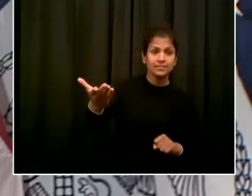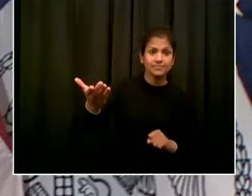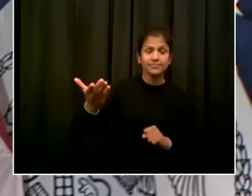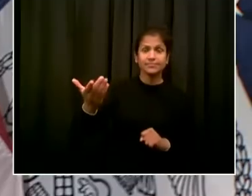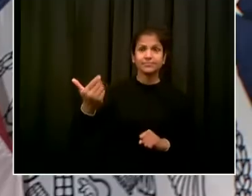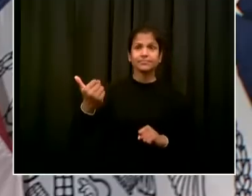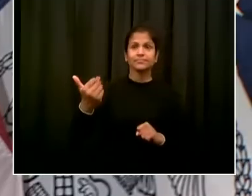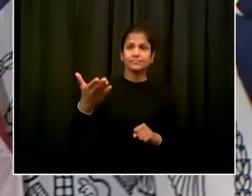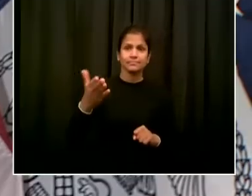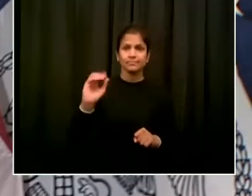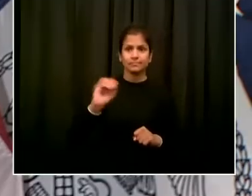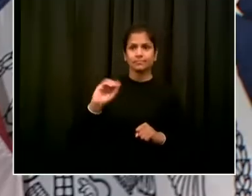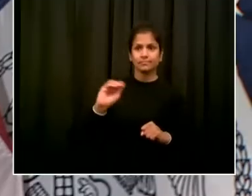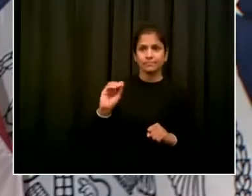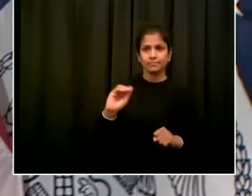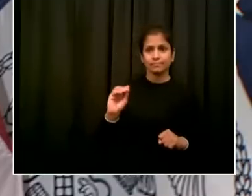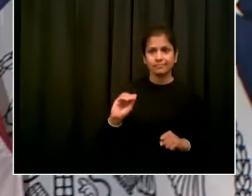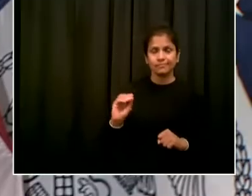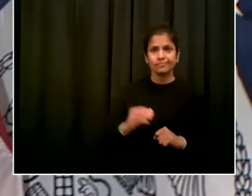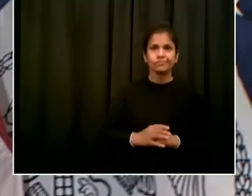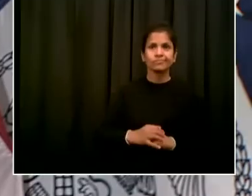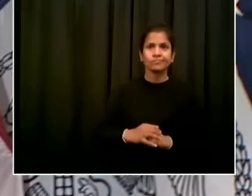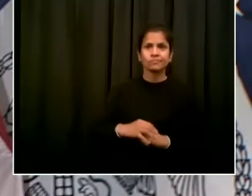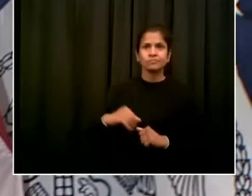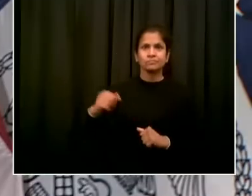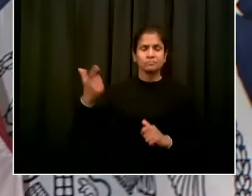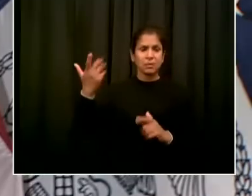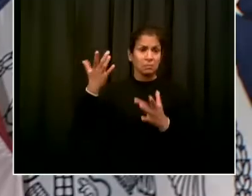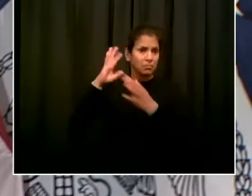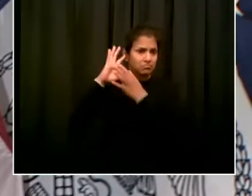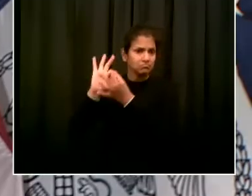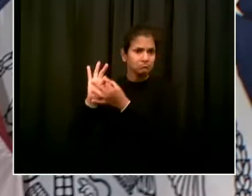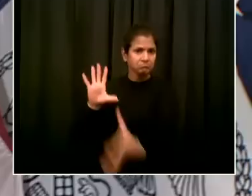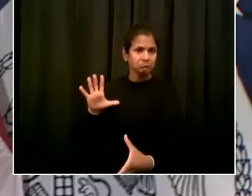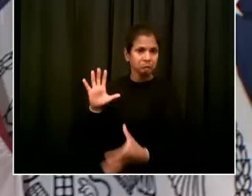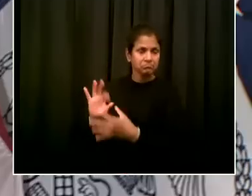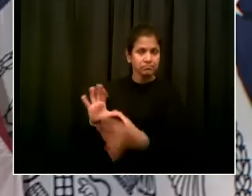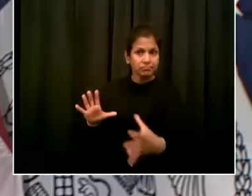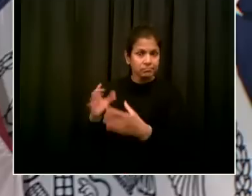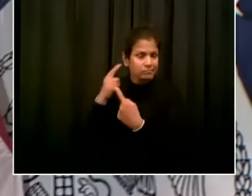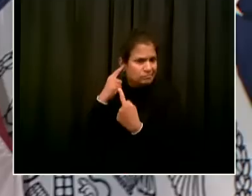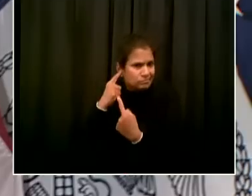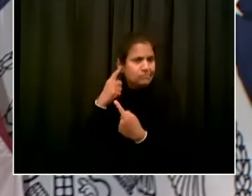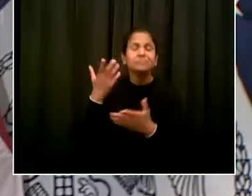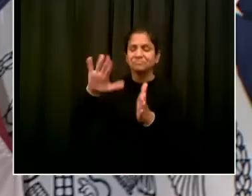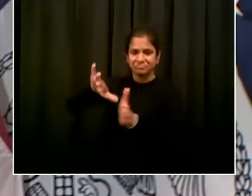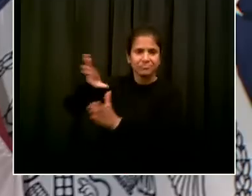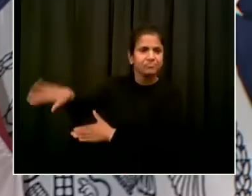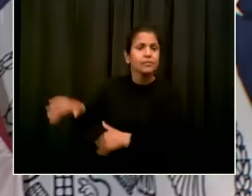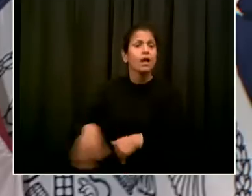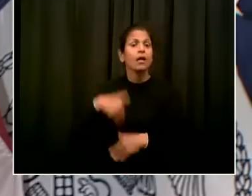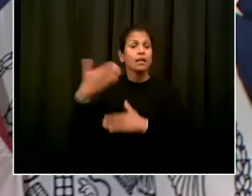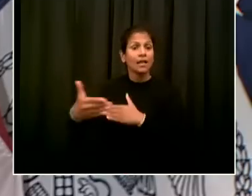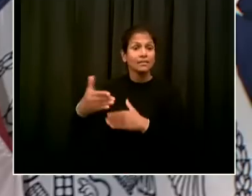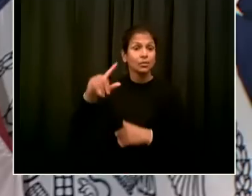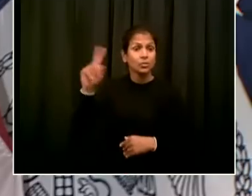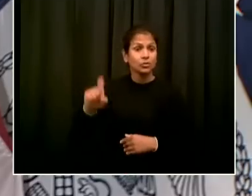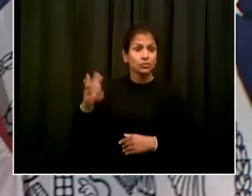TO HAVE A SECOND QUESTION? I THINK WE'RE